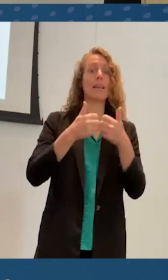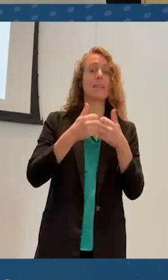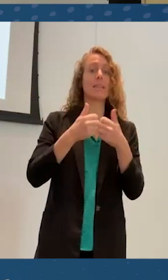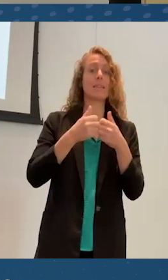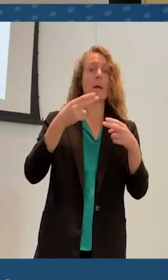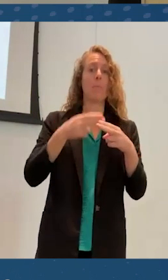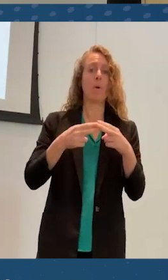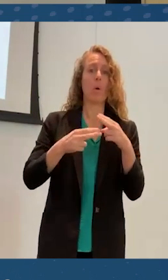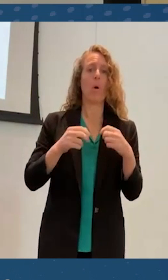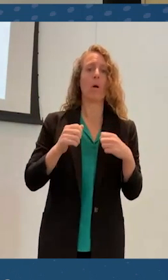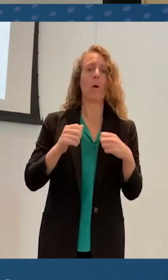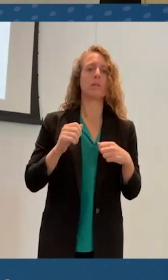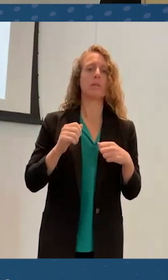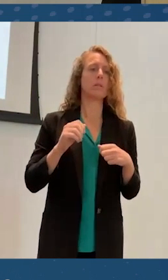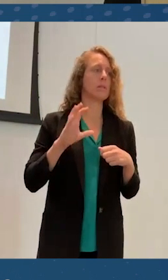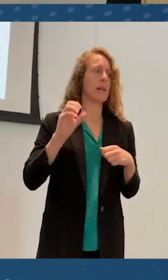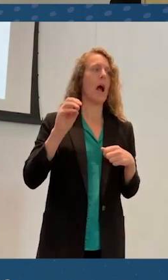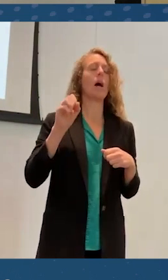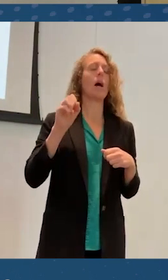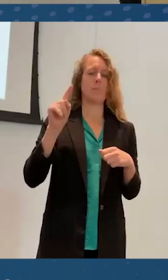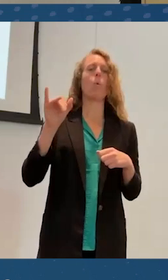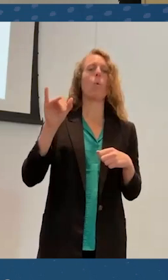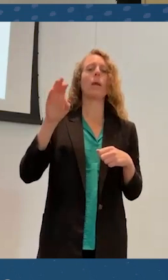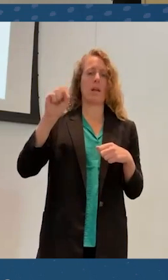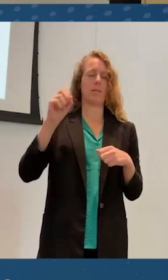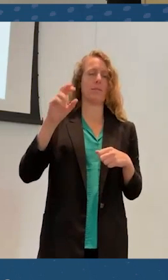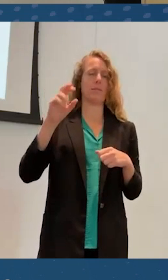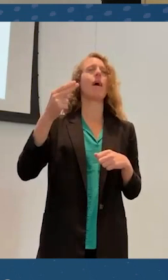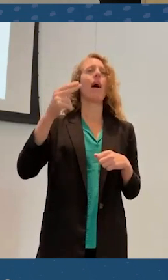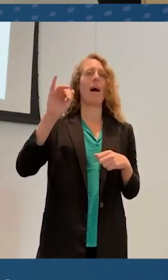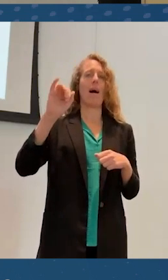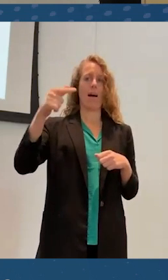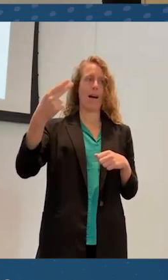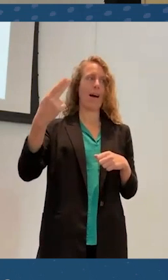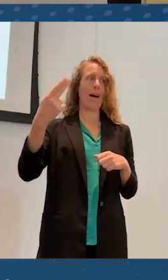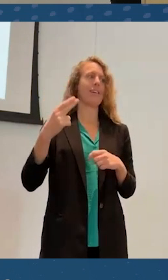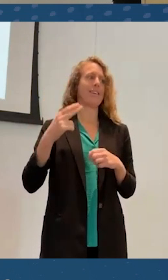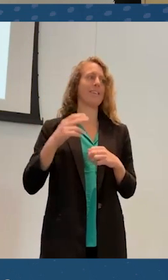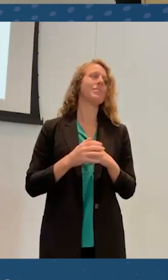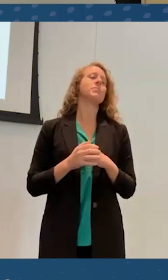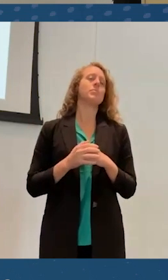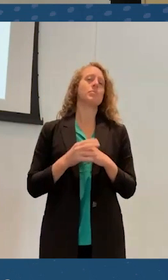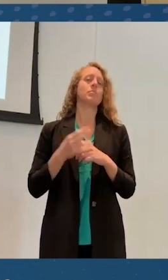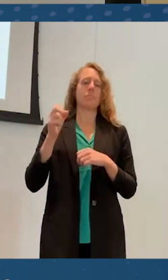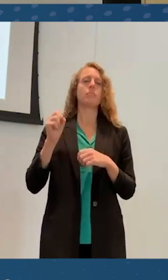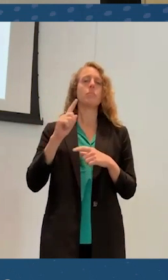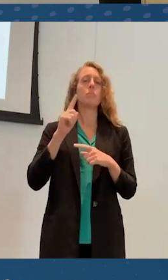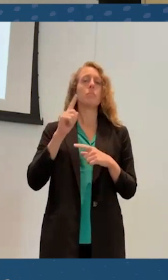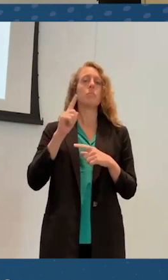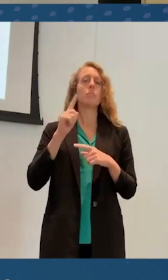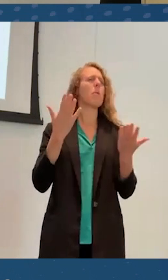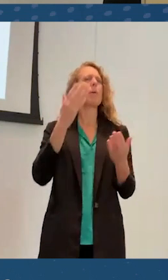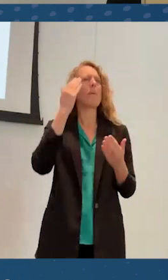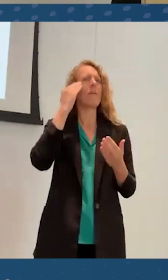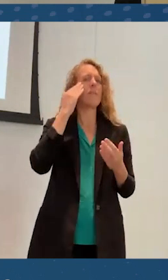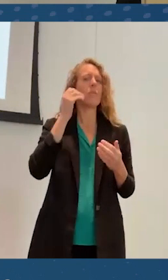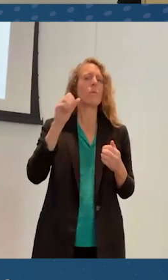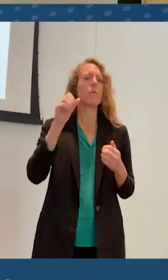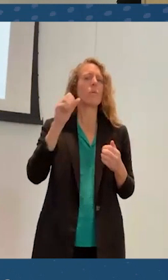But if you've been in VR for a while, you might be more familiar with our other games, Job Simulator and Vacation Simulator.